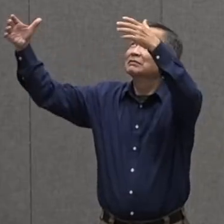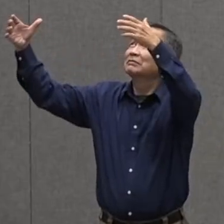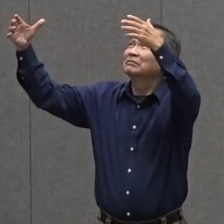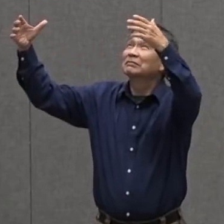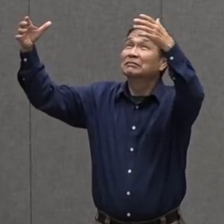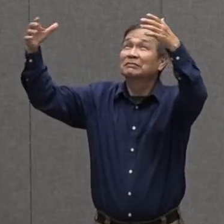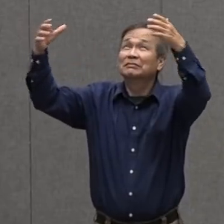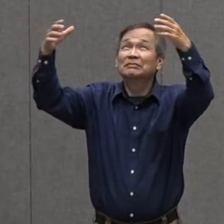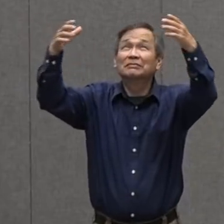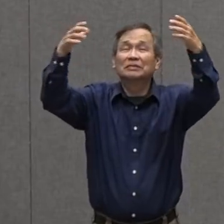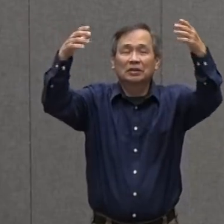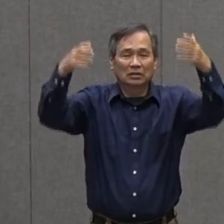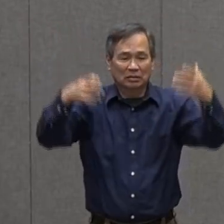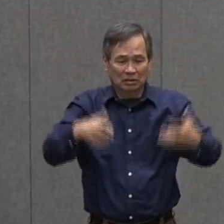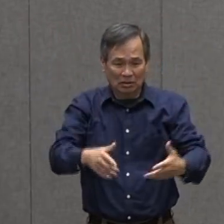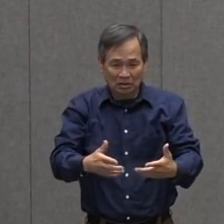Oh, what happened to all the grass?